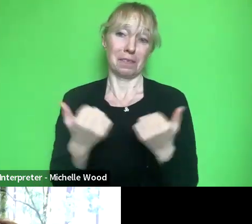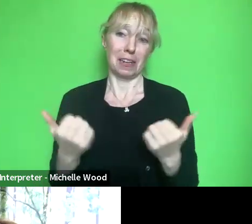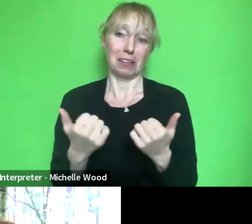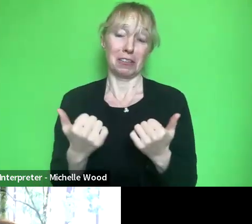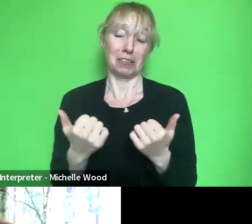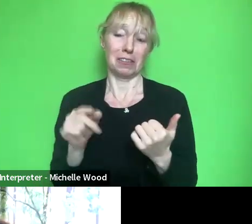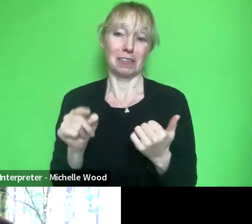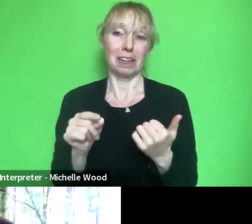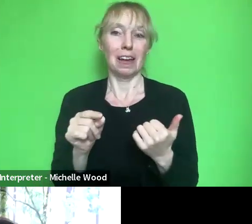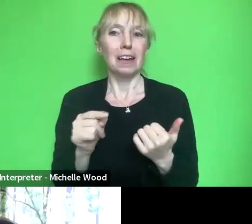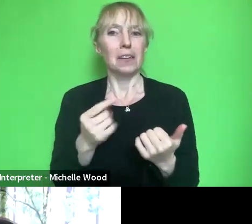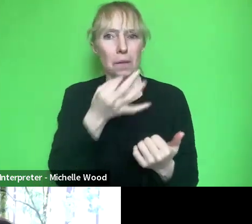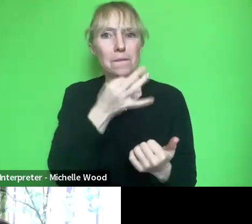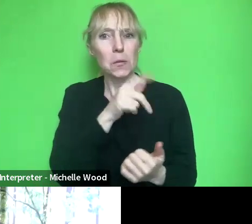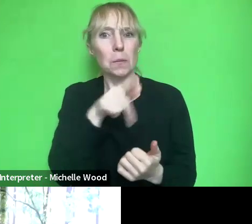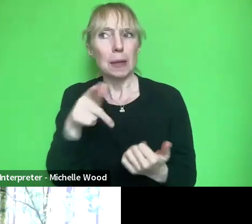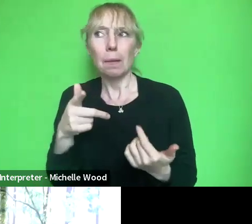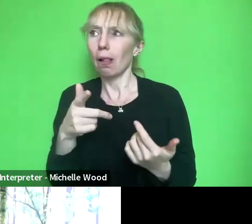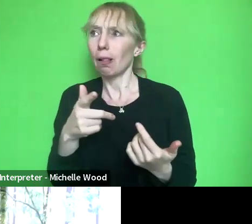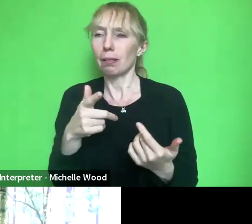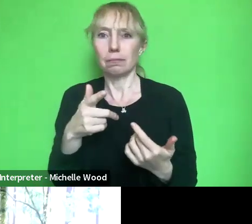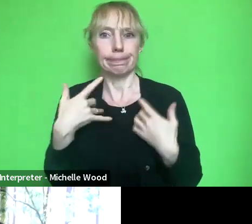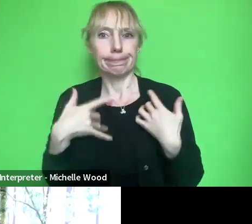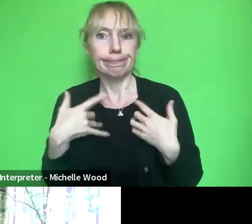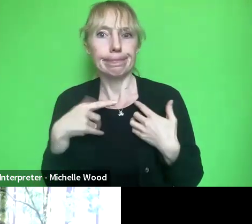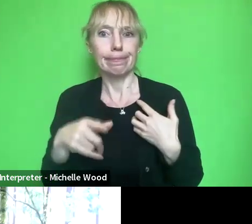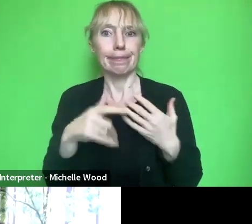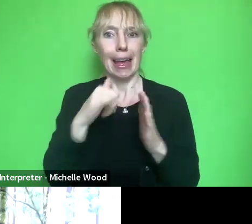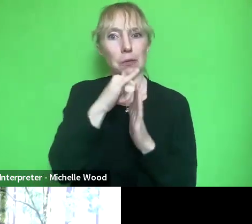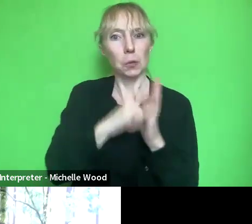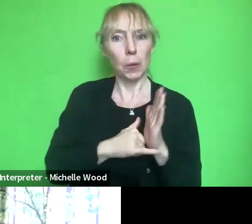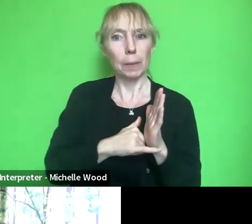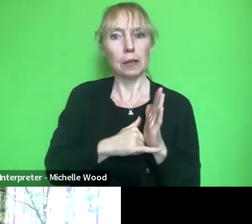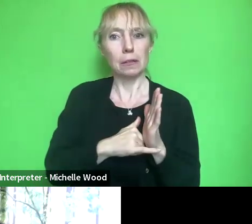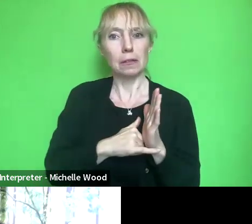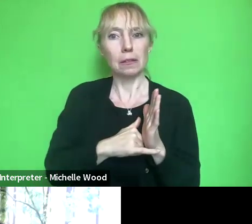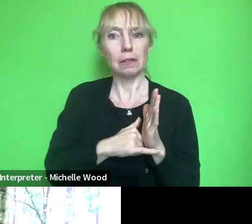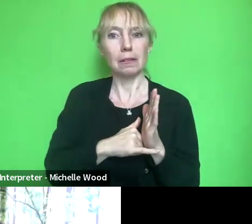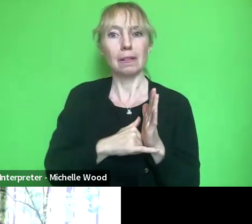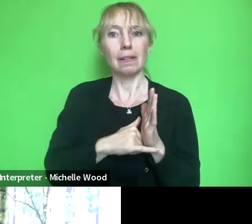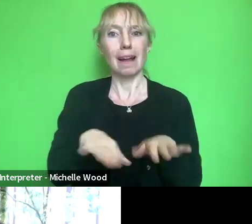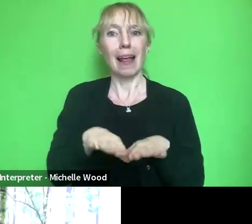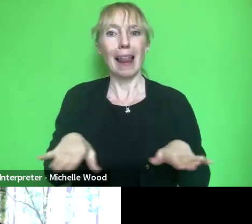people very interested in the, the document you were talking about with regards the landowners making their